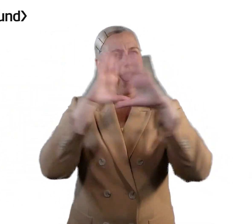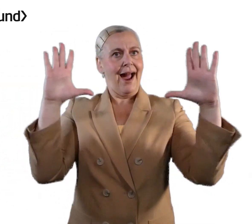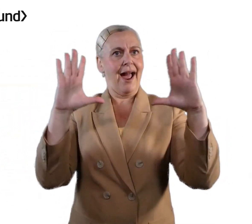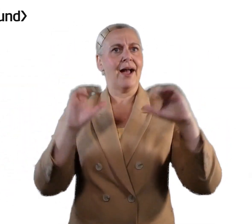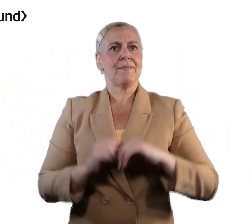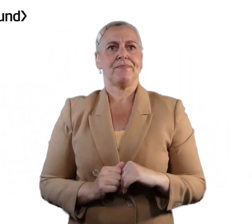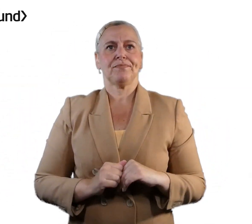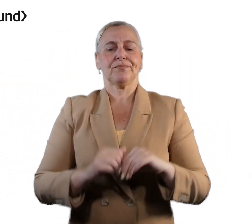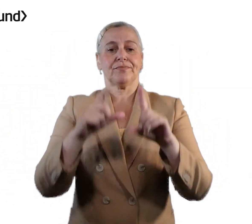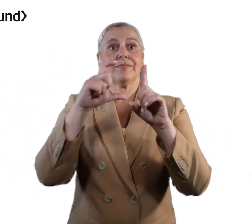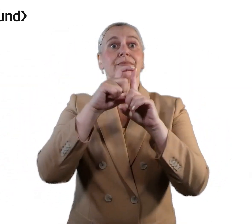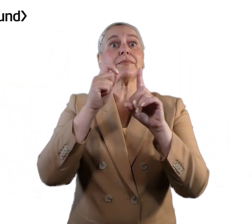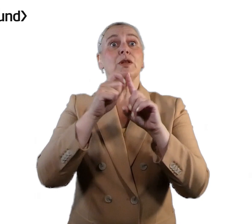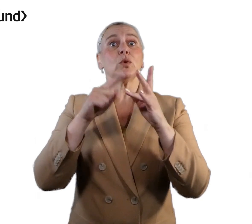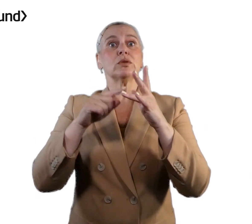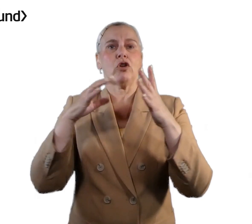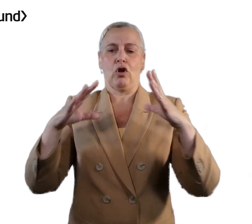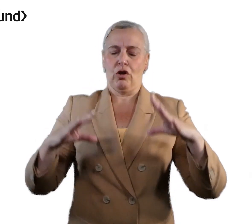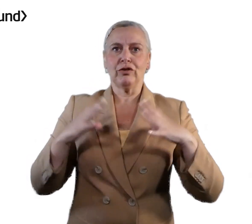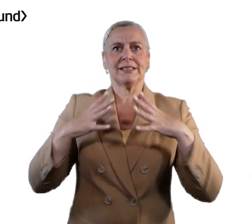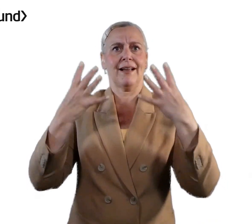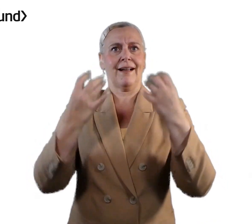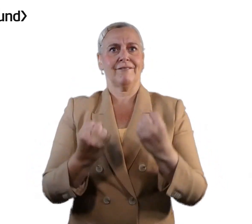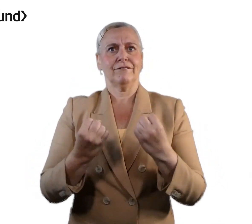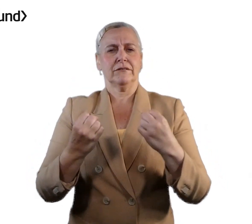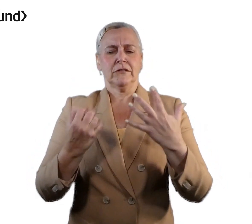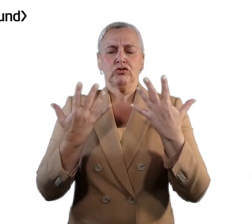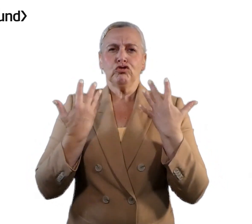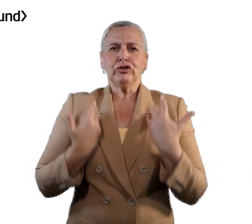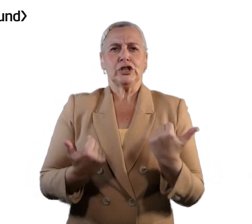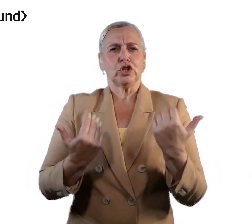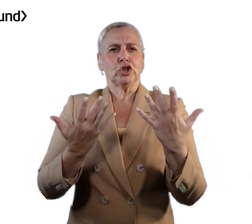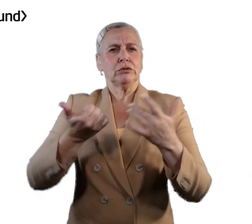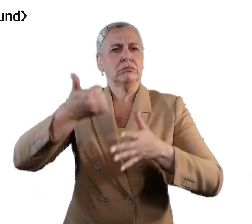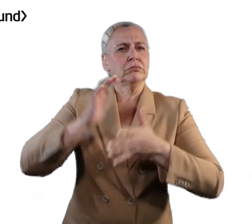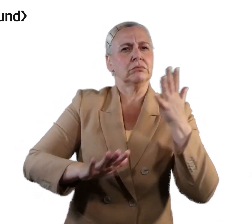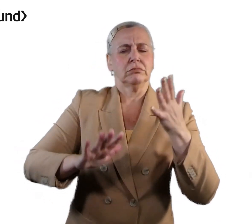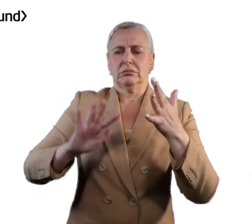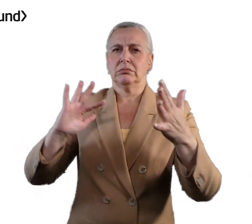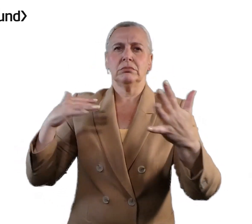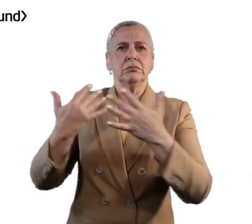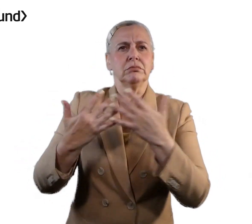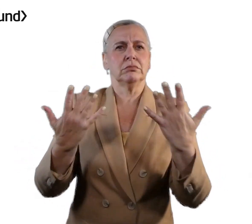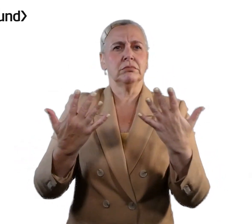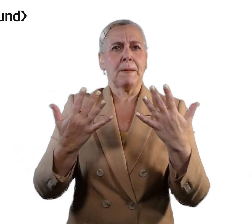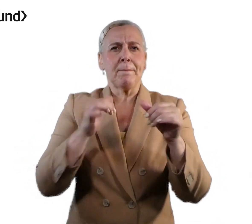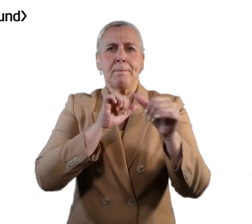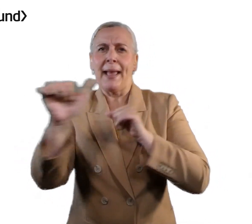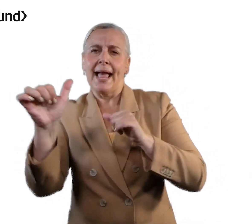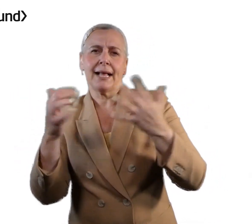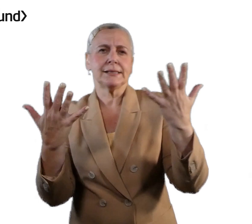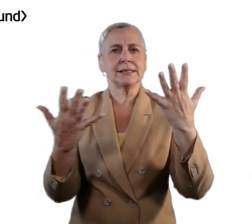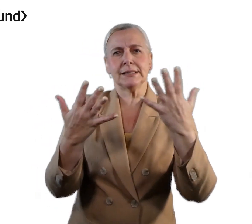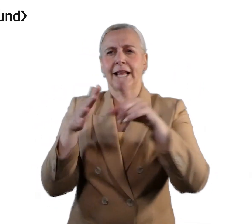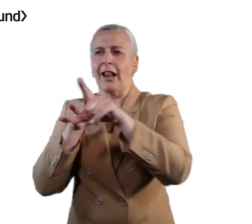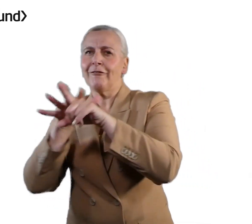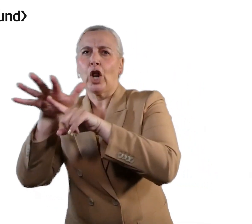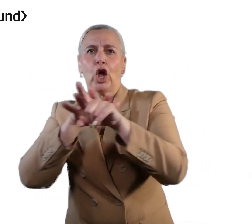DPOs already have a wealth of experience in how best to influence and work